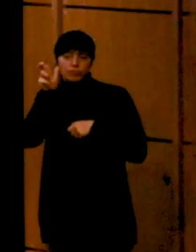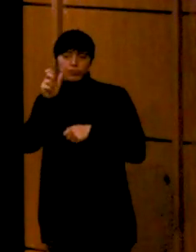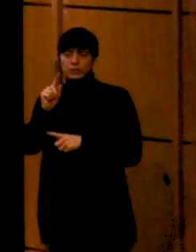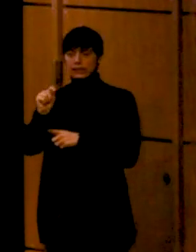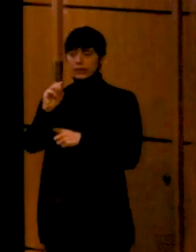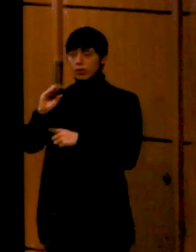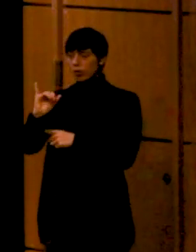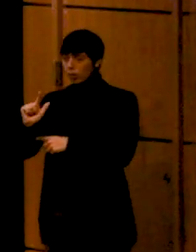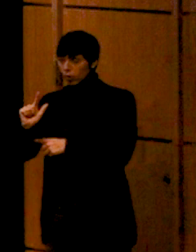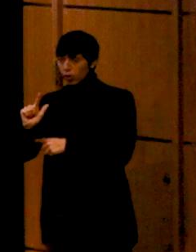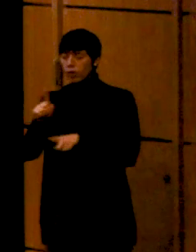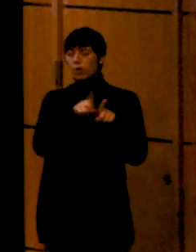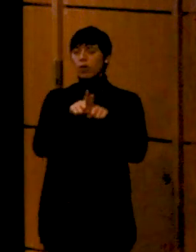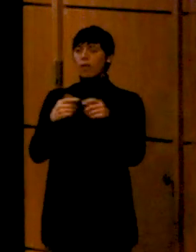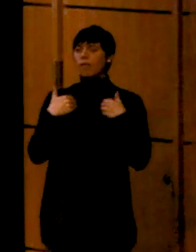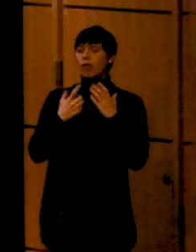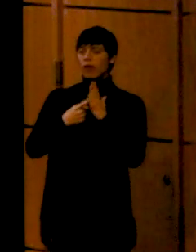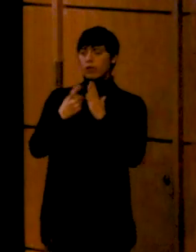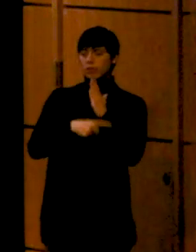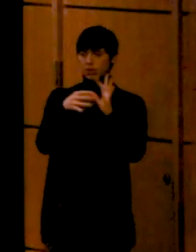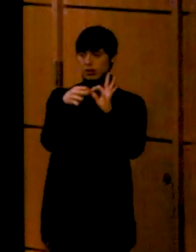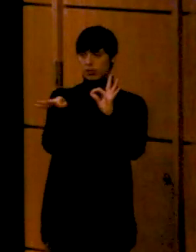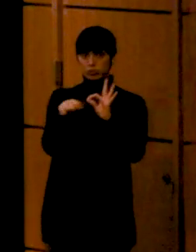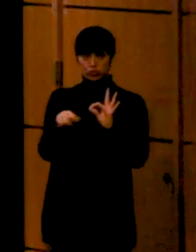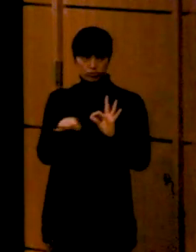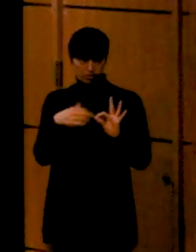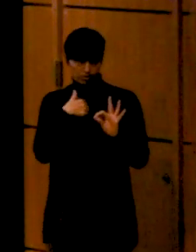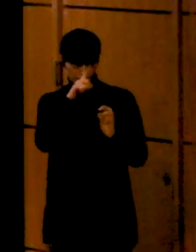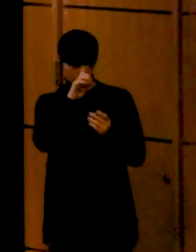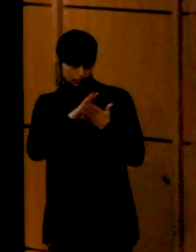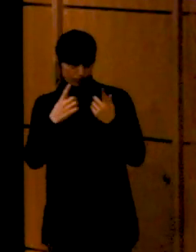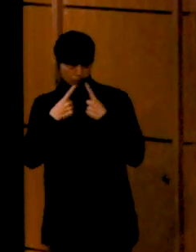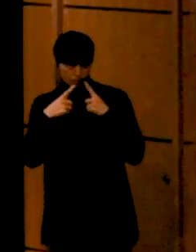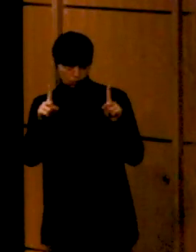We are using automated captioning and I think it's working. Yes, very good.